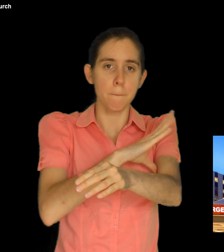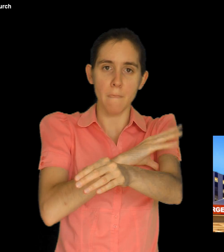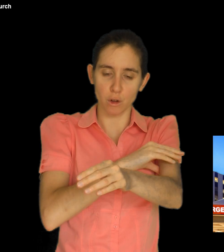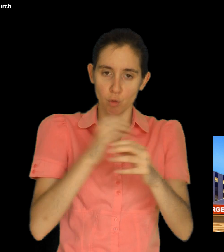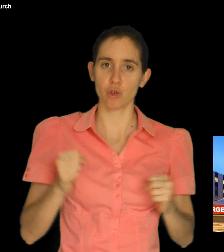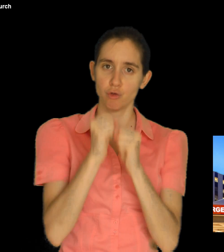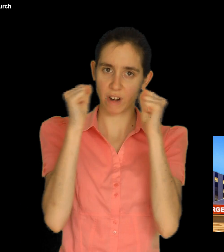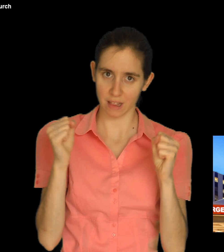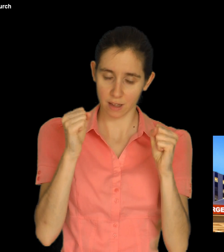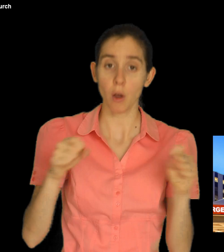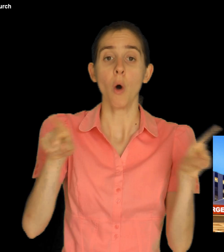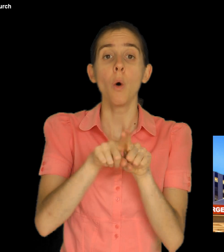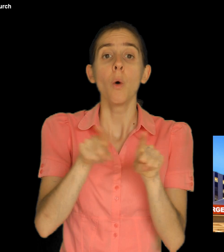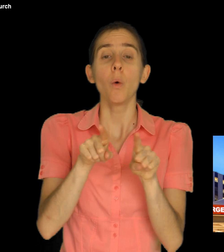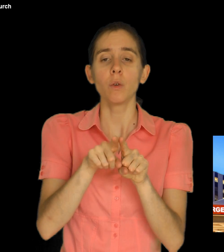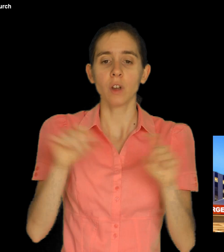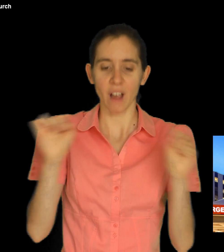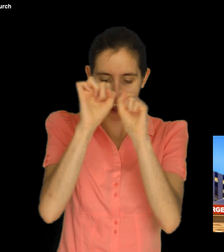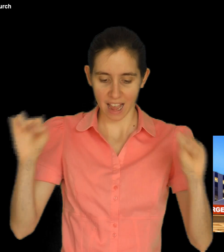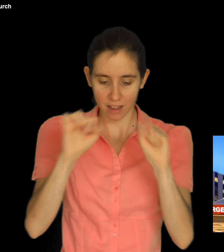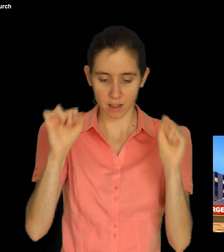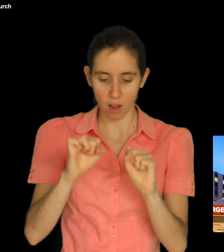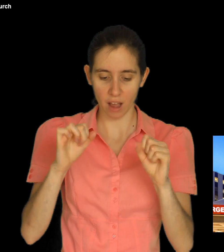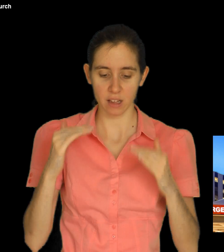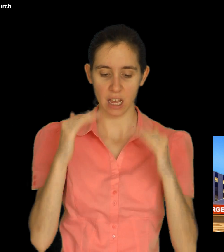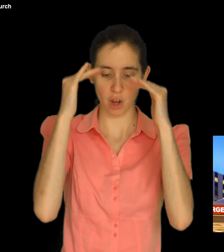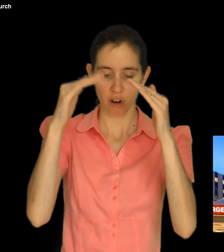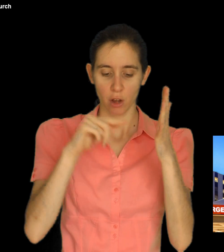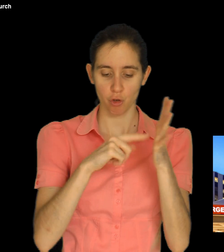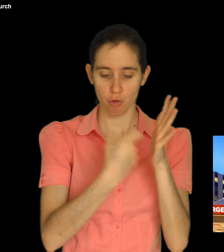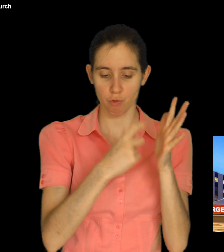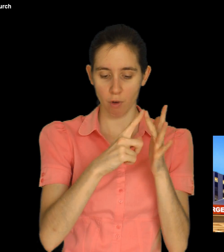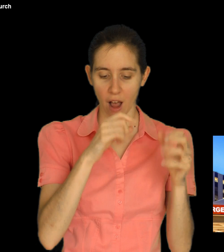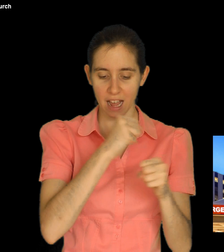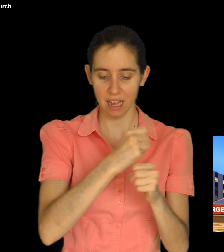triglyceride levels (a blood fat that contributes to heart artery blockage) and